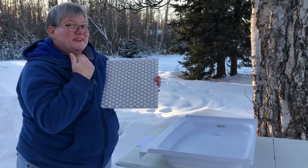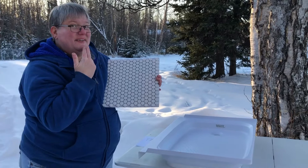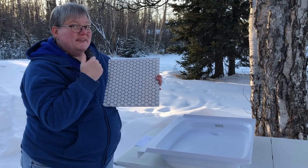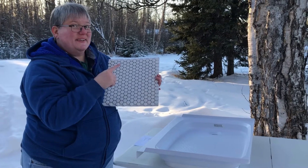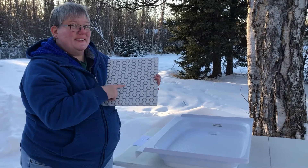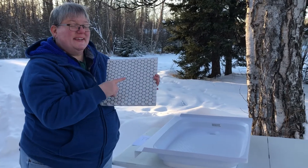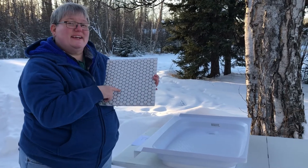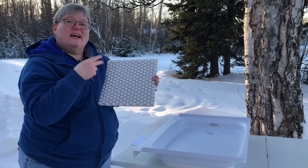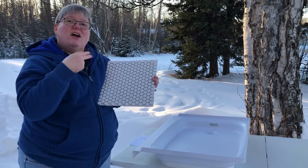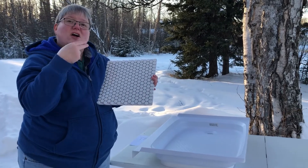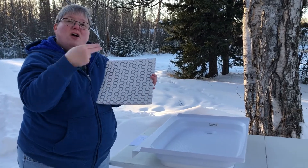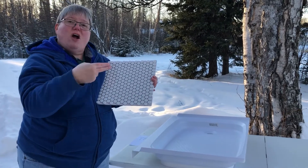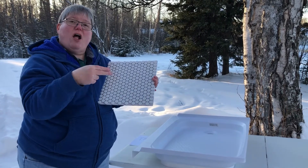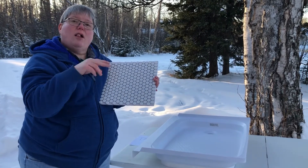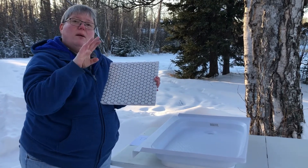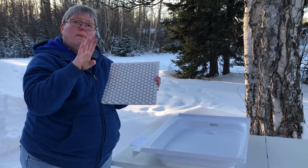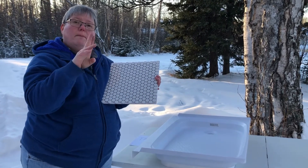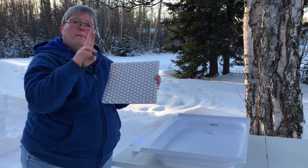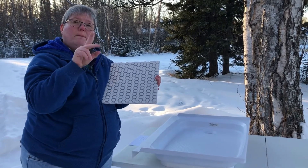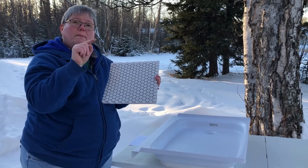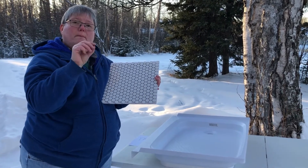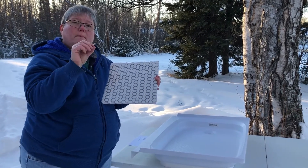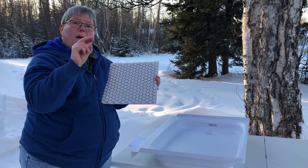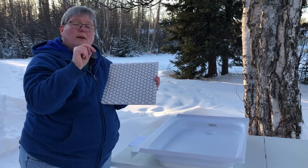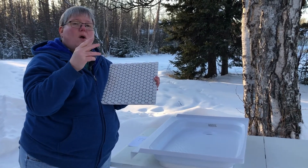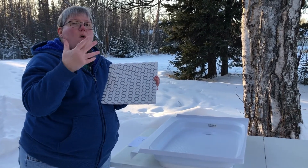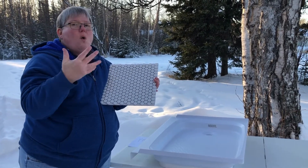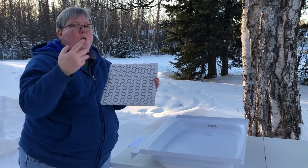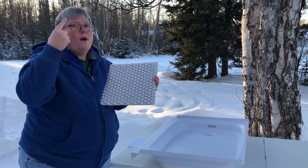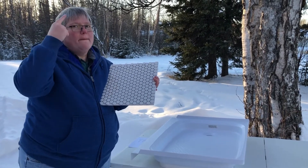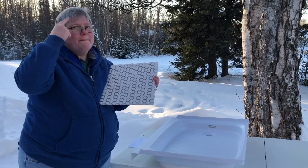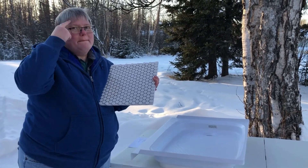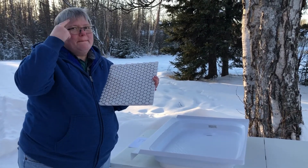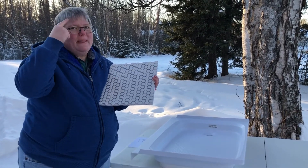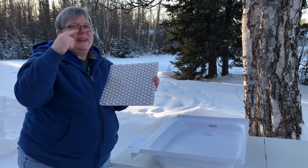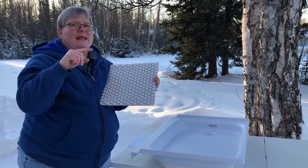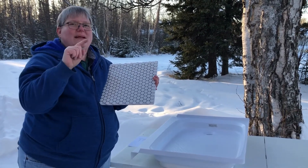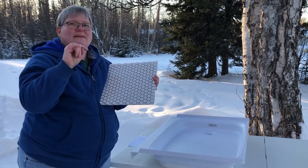It's cute. This is called button or penny tile.